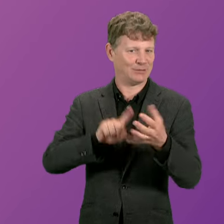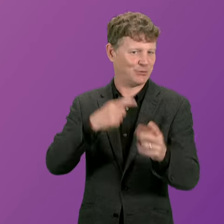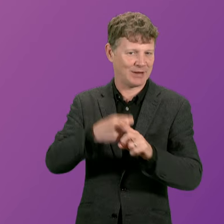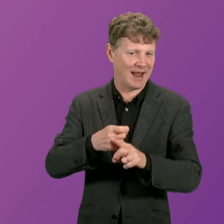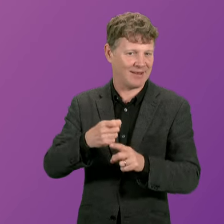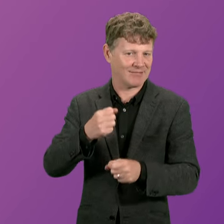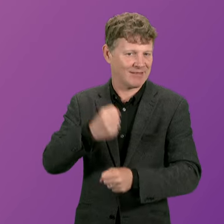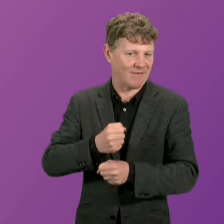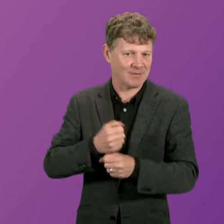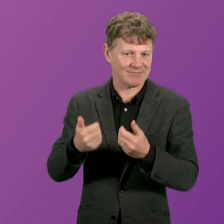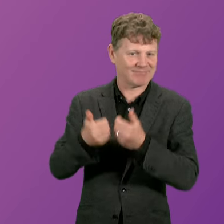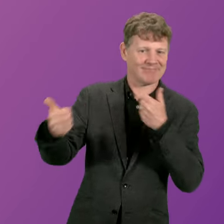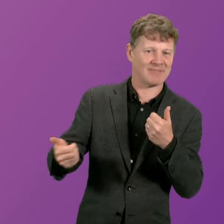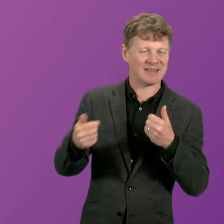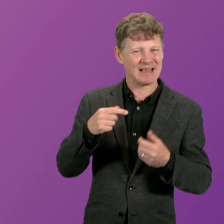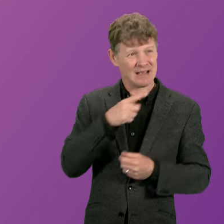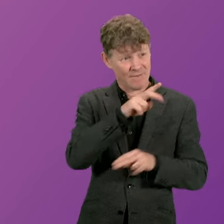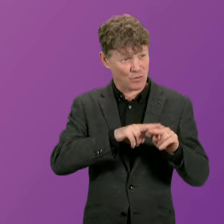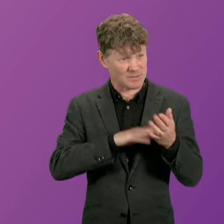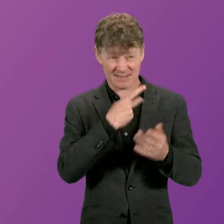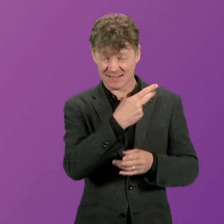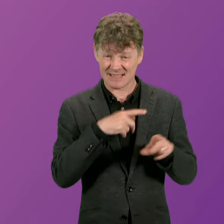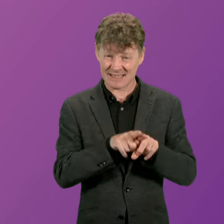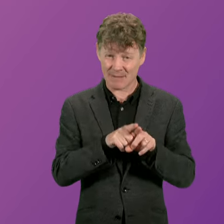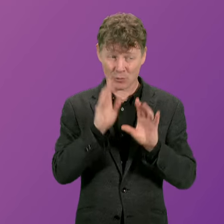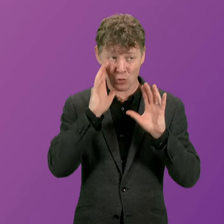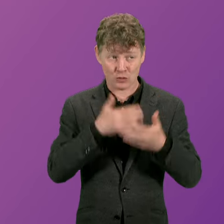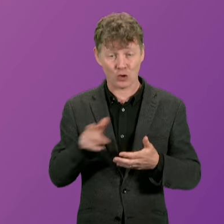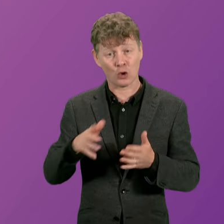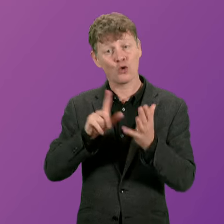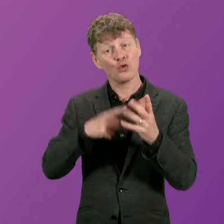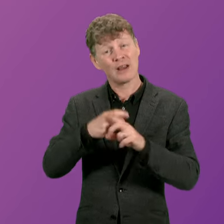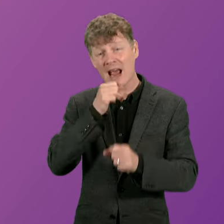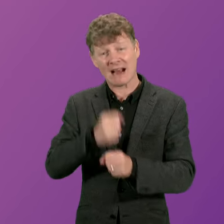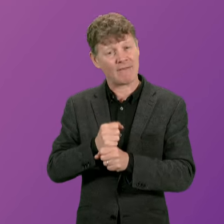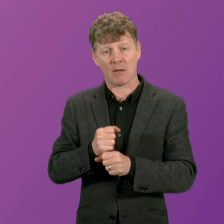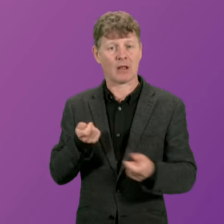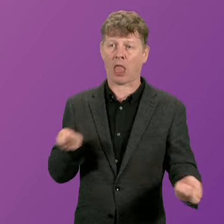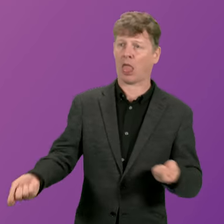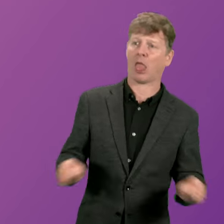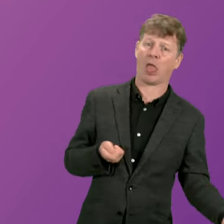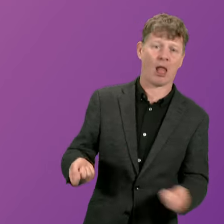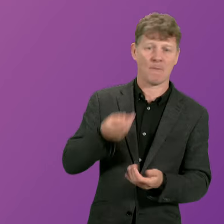concern that Westminster economic mismanagement continues to hold Scotland’s economy back,